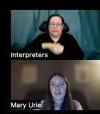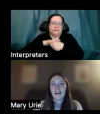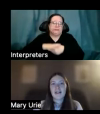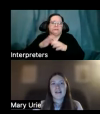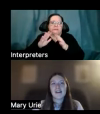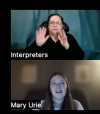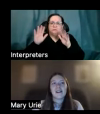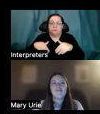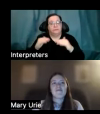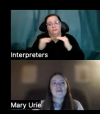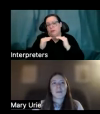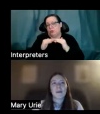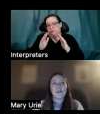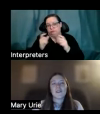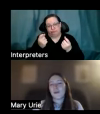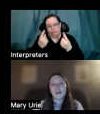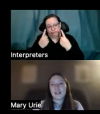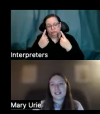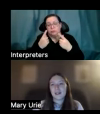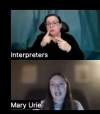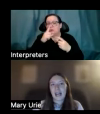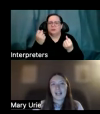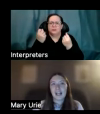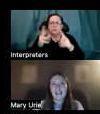fair. There are so many ways that you can advocate